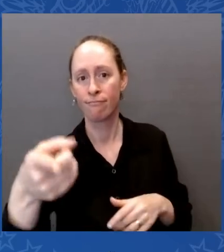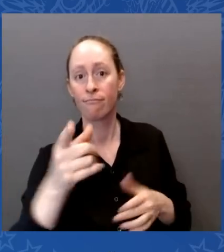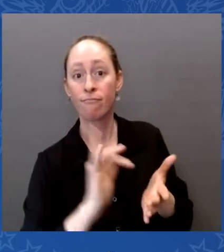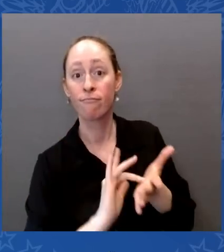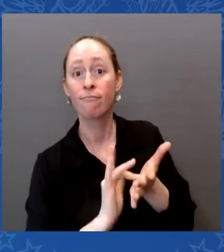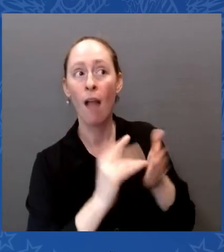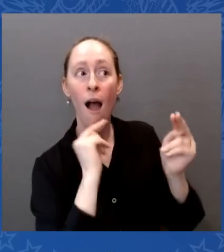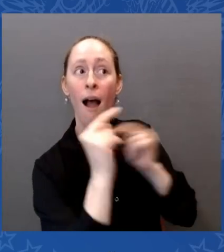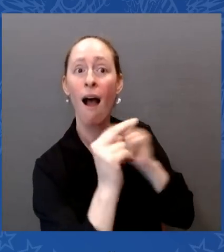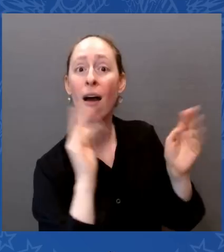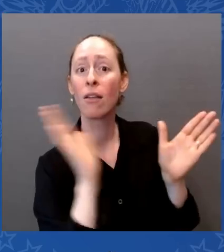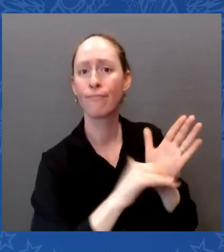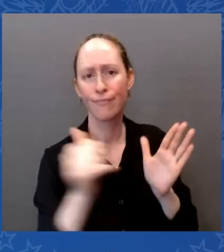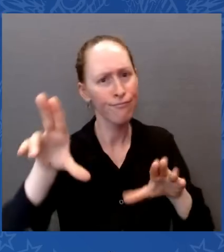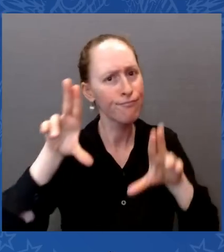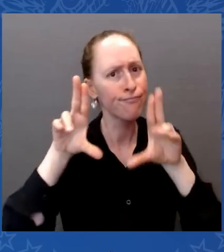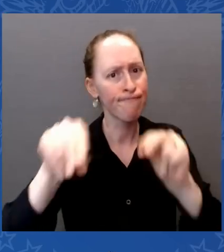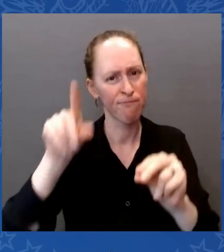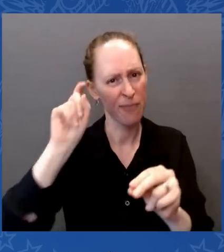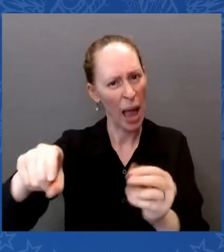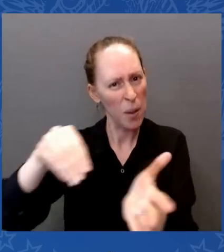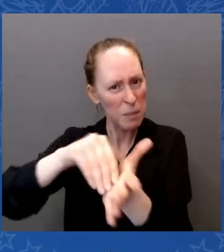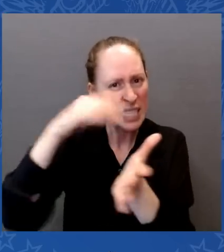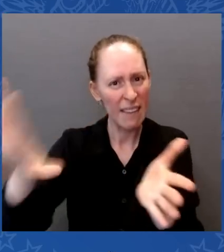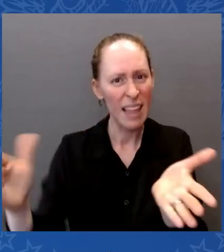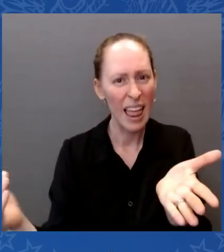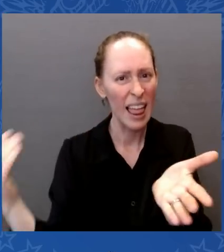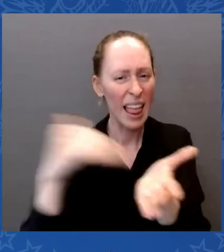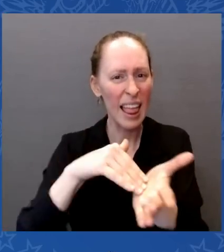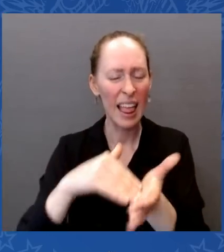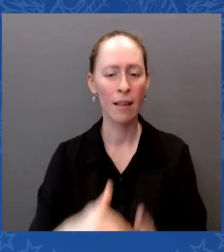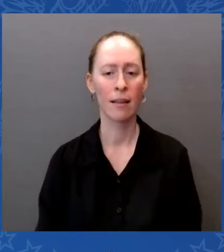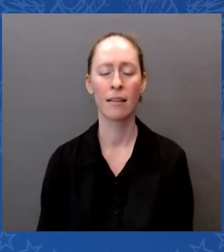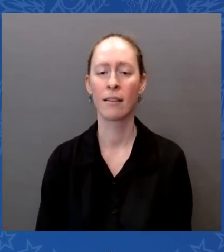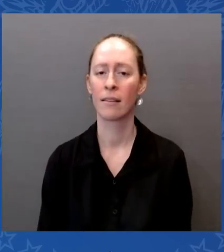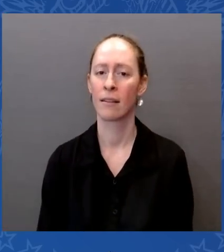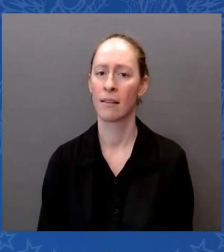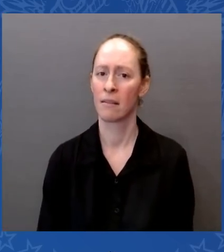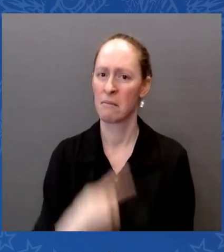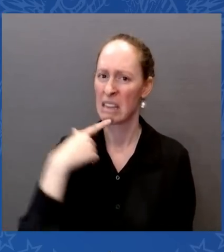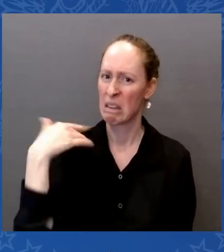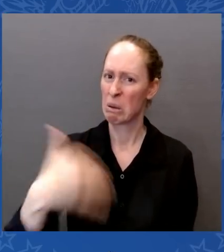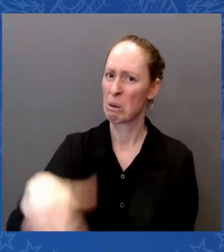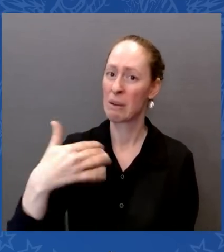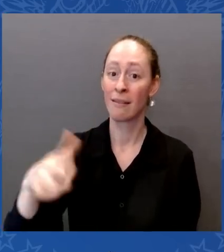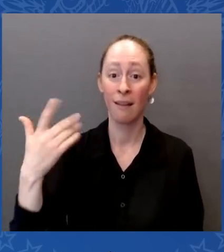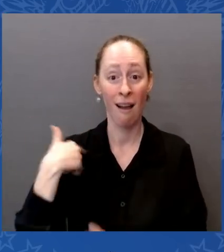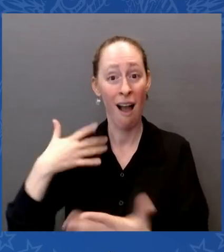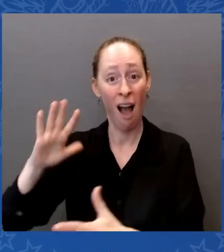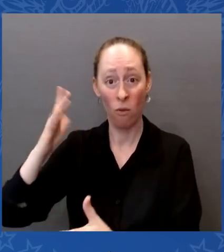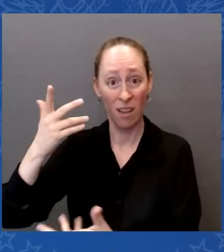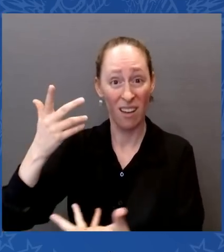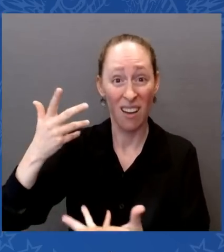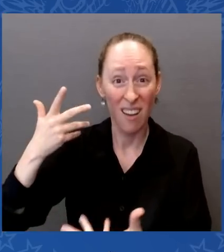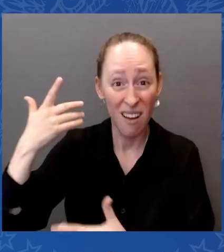don't really kick in until next year. If the Republicans repeal it, it's going to raise costs onto millions of seniors,